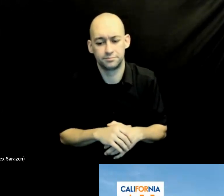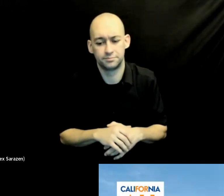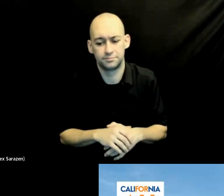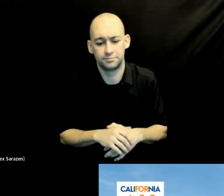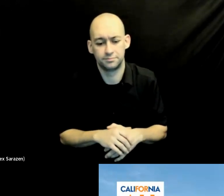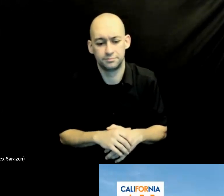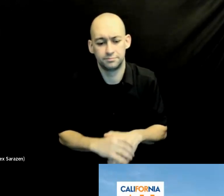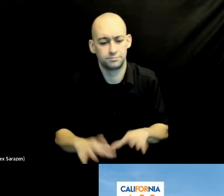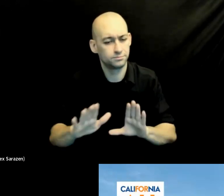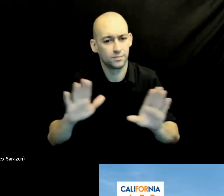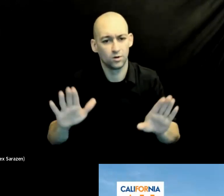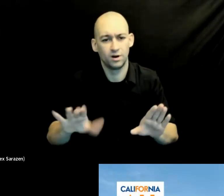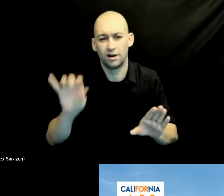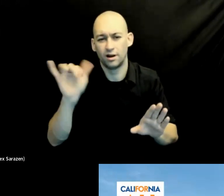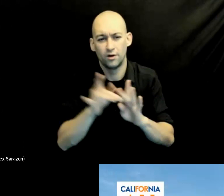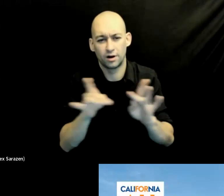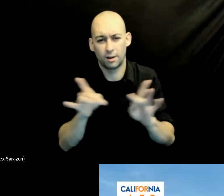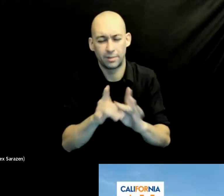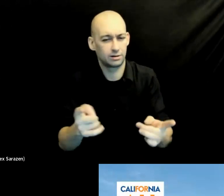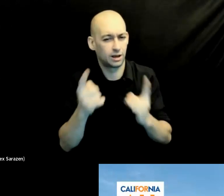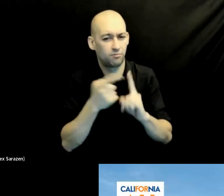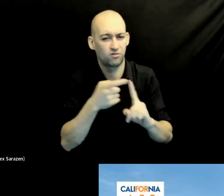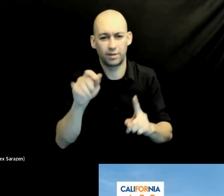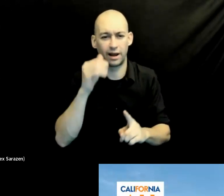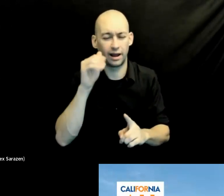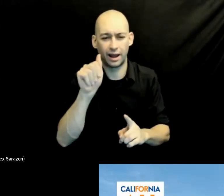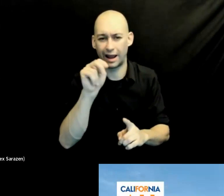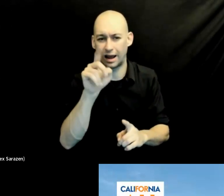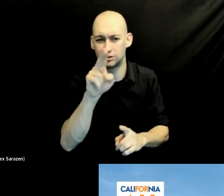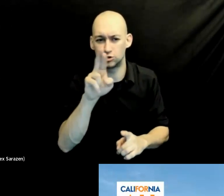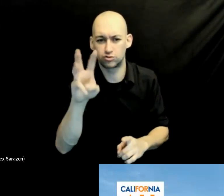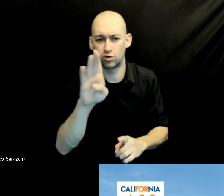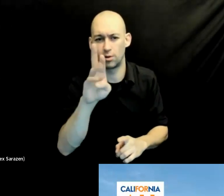Great and another comment that came in from Andrew Broderick. How does the State plan for capacity